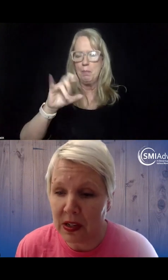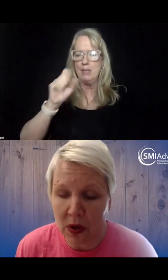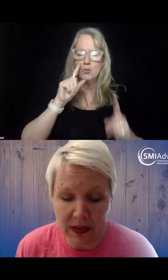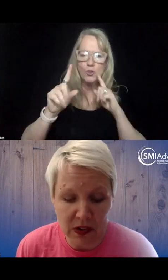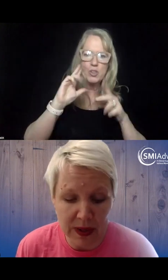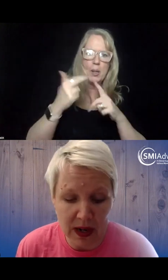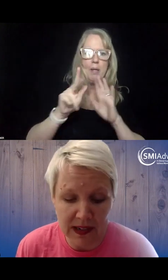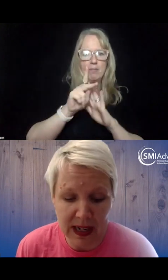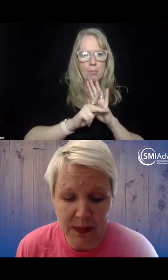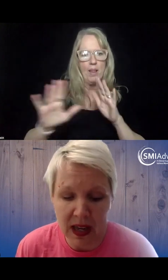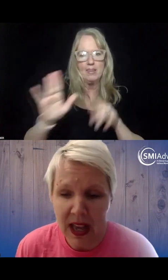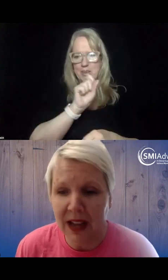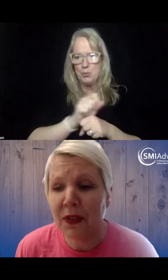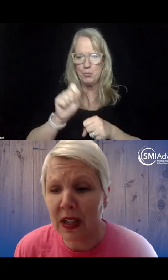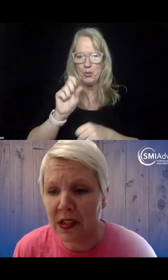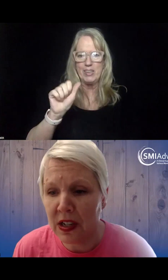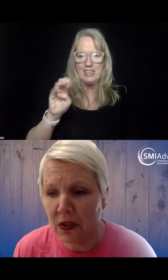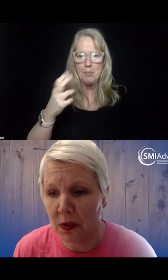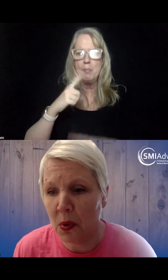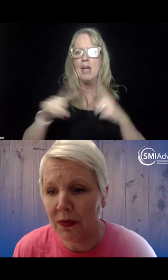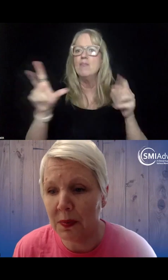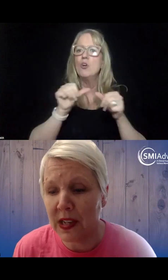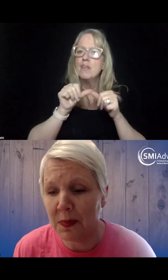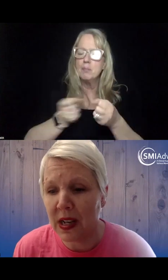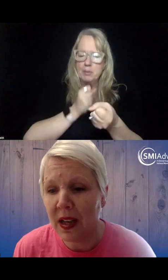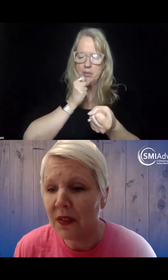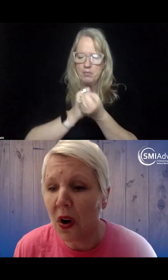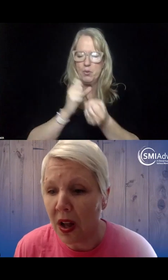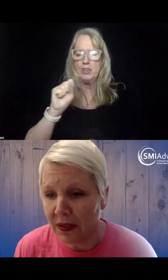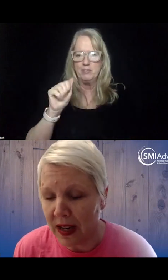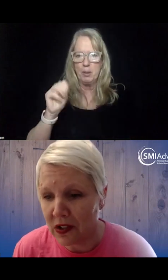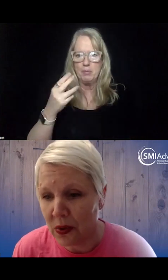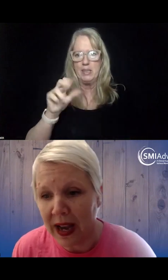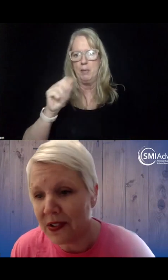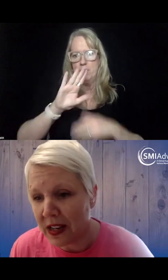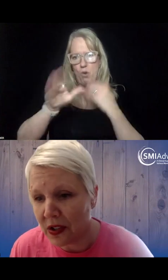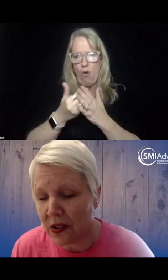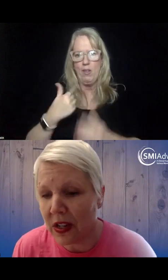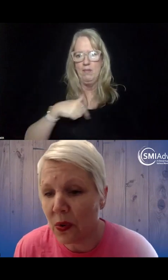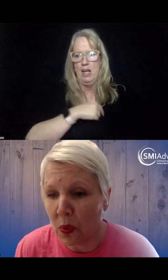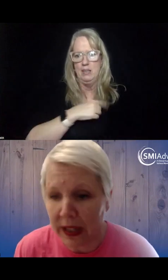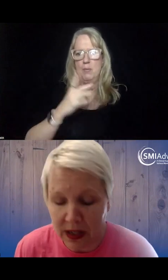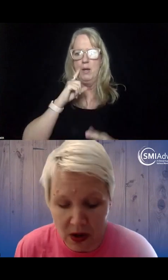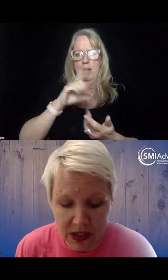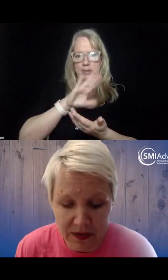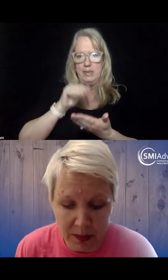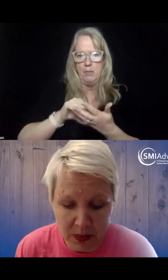WORK AT SAMHSA AND THE CONTINUED WORK AT